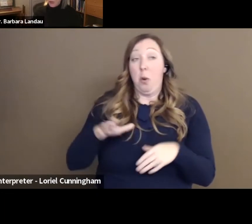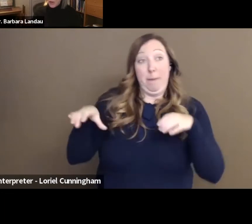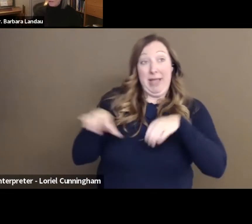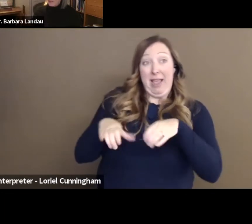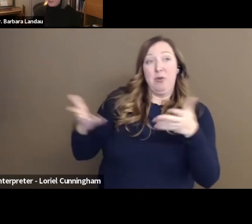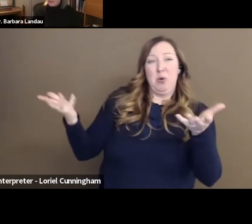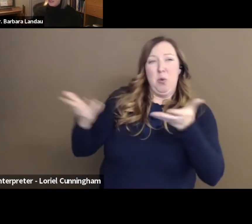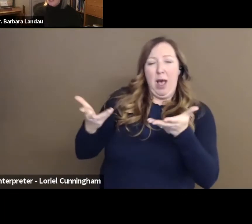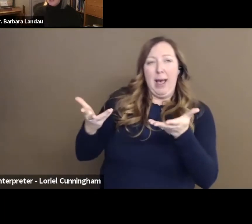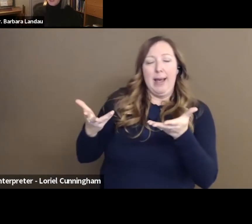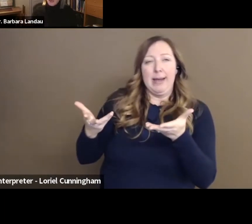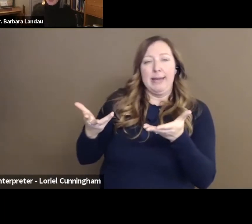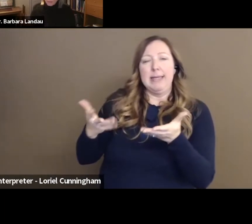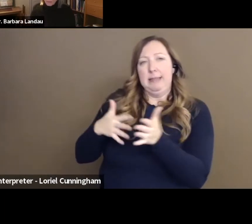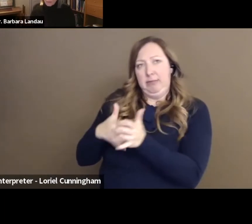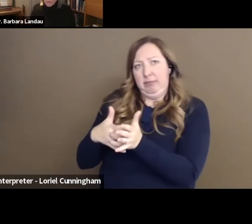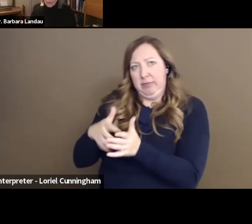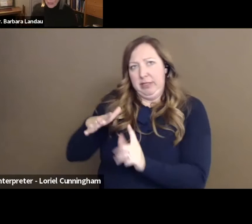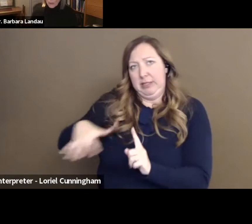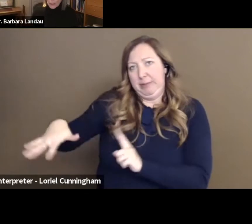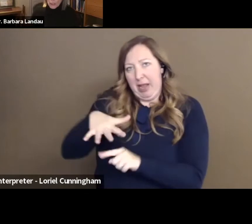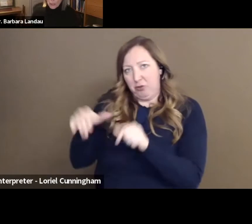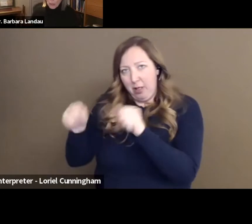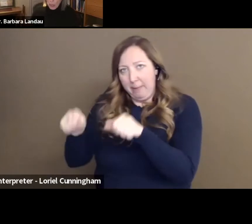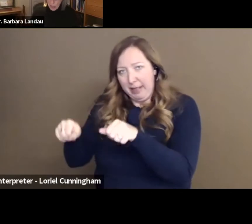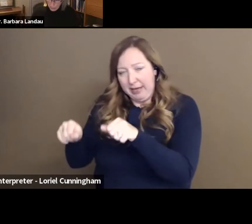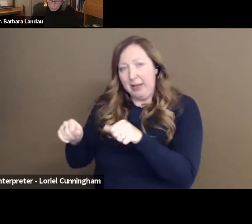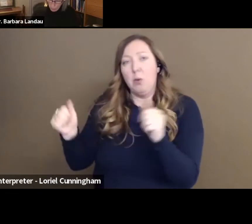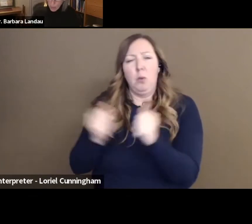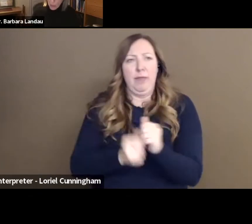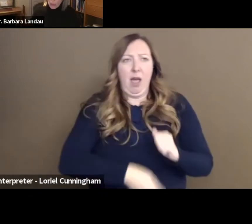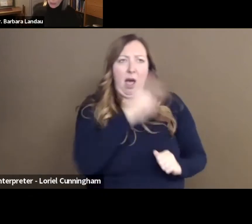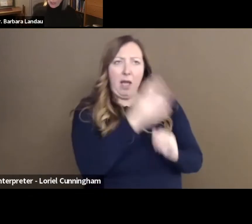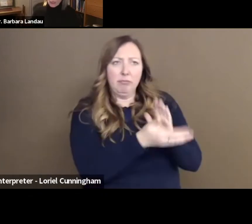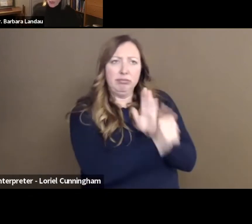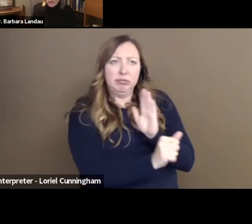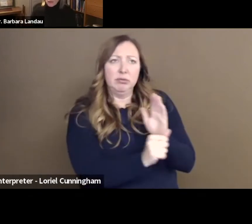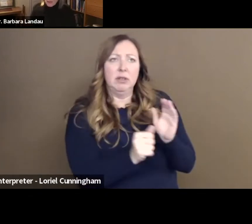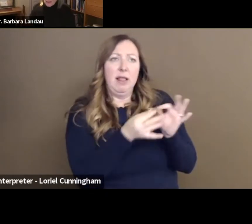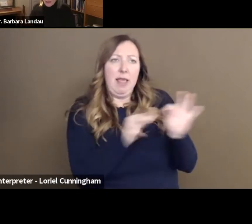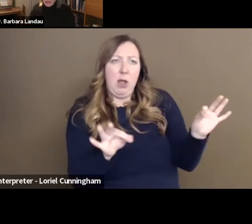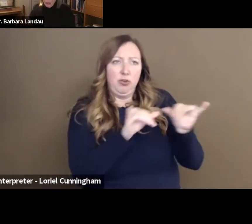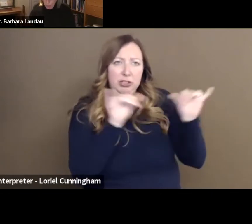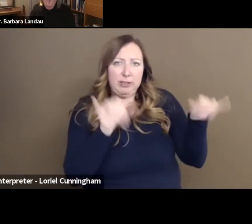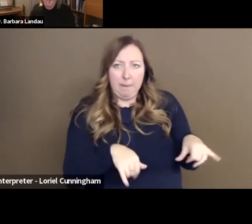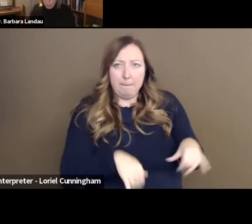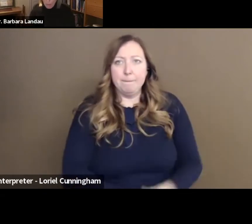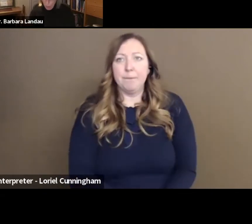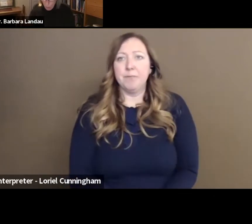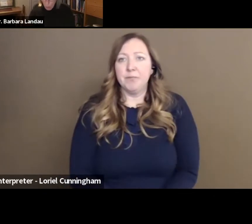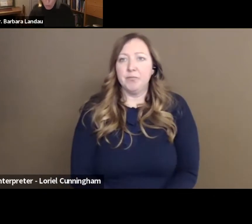high functioning um language system and so my question has always been